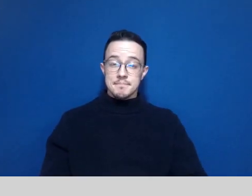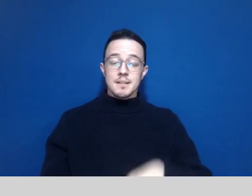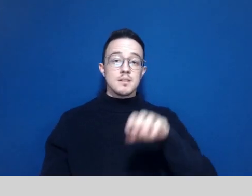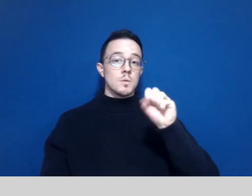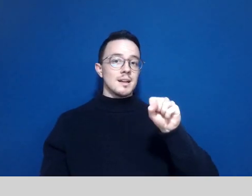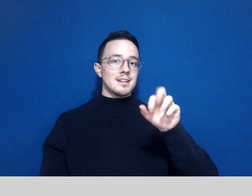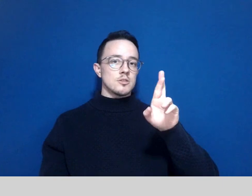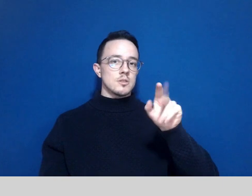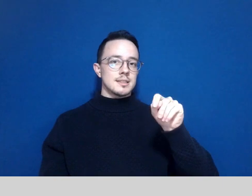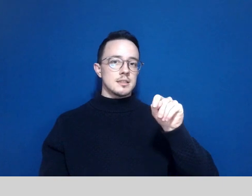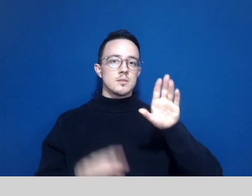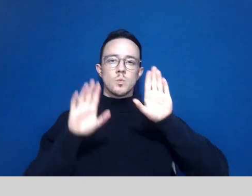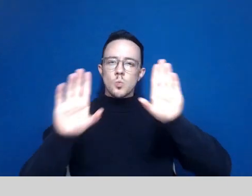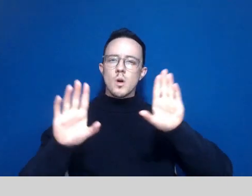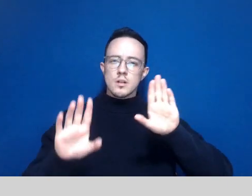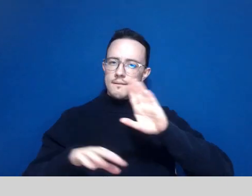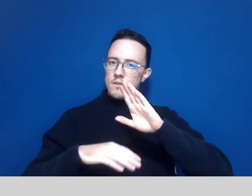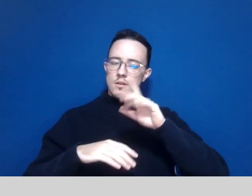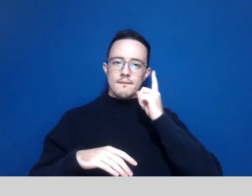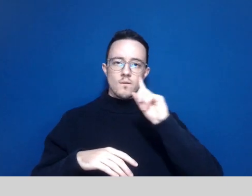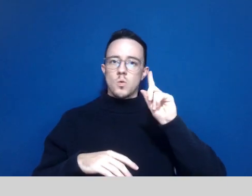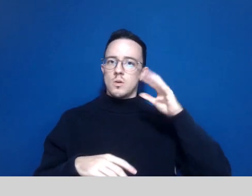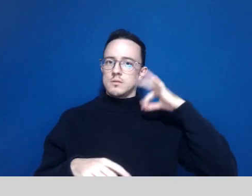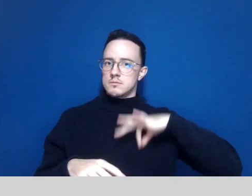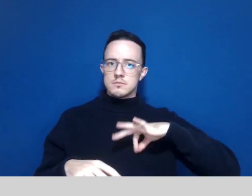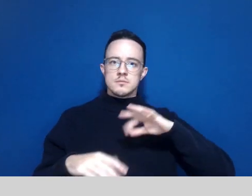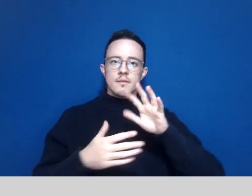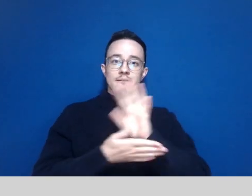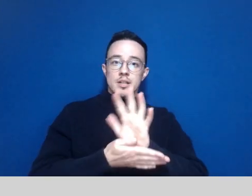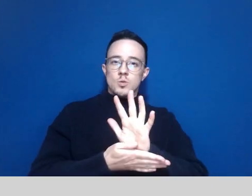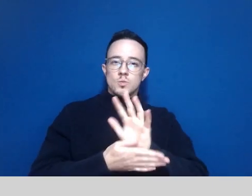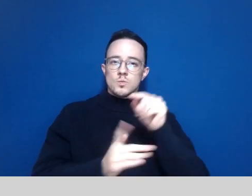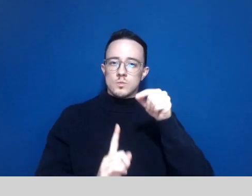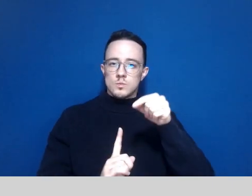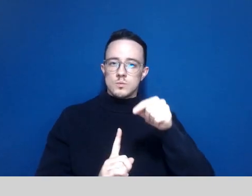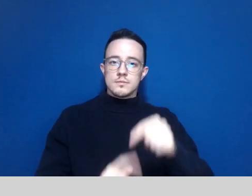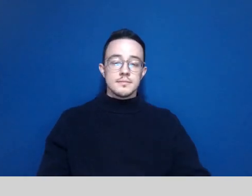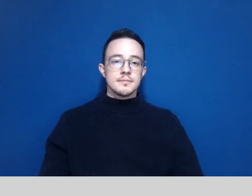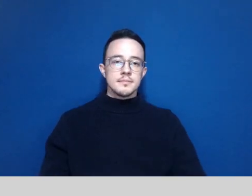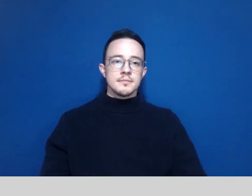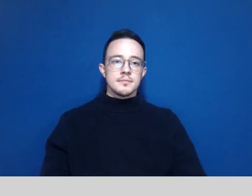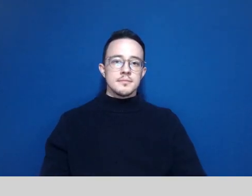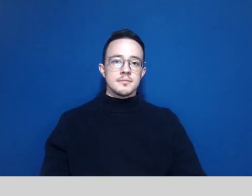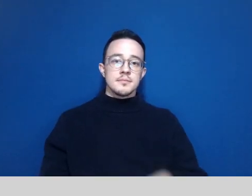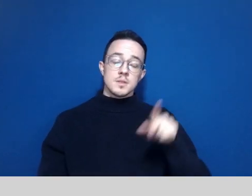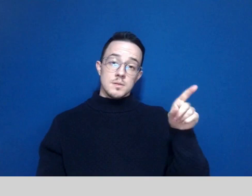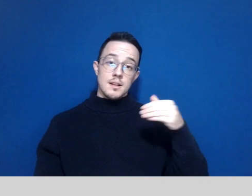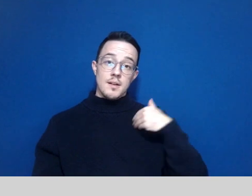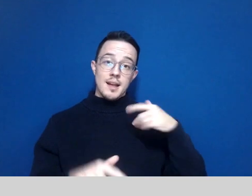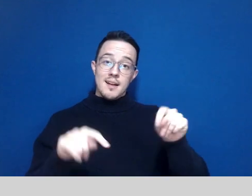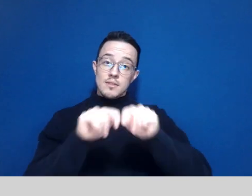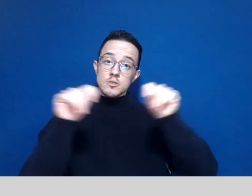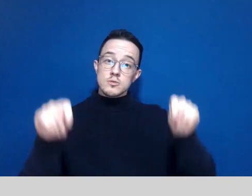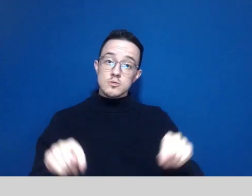when it comes to working with video. Let's jump in here. I have this transcript.pi.